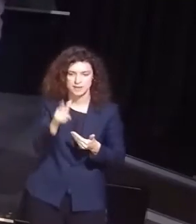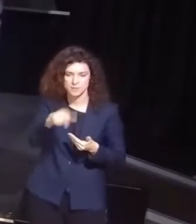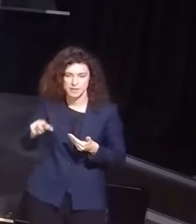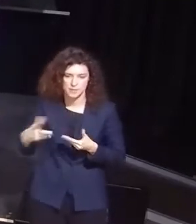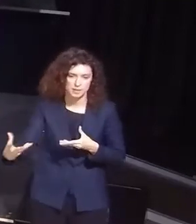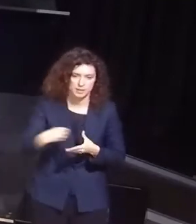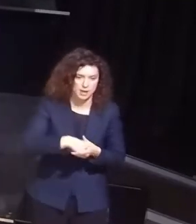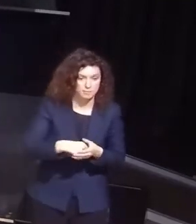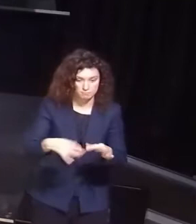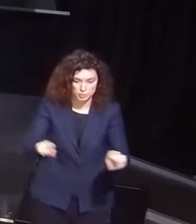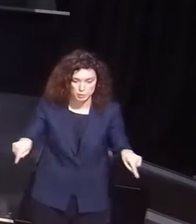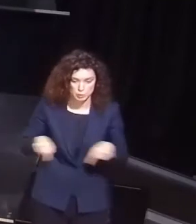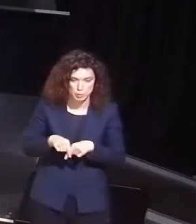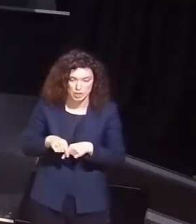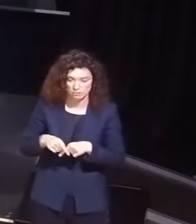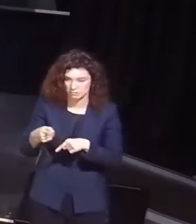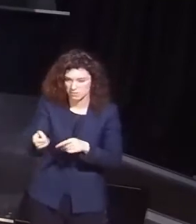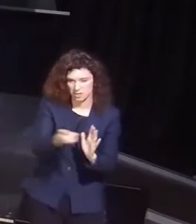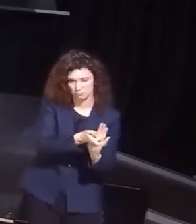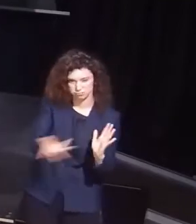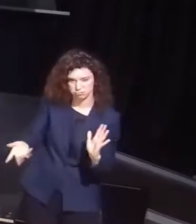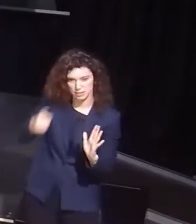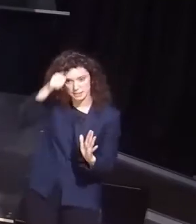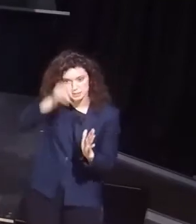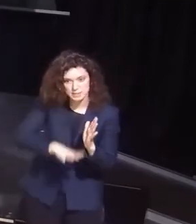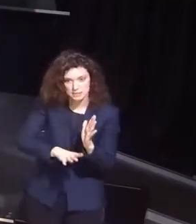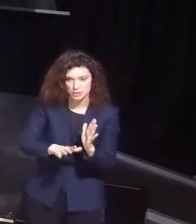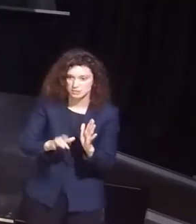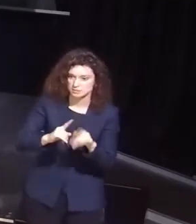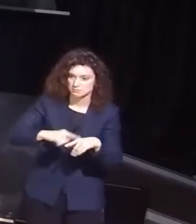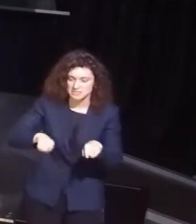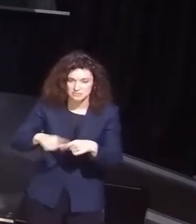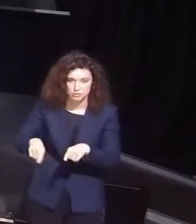across a broad set of individuals and roles,